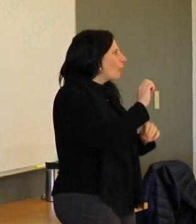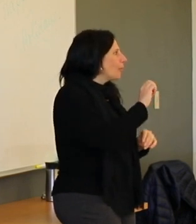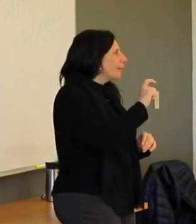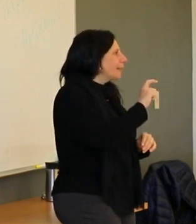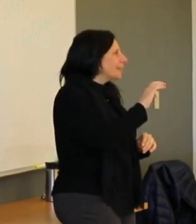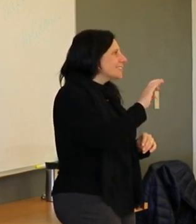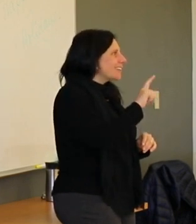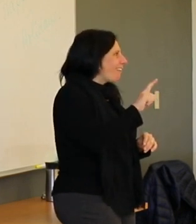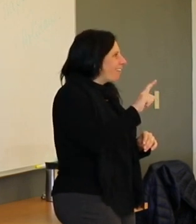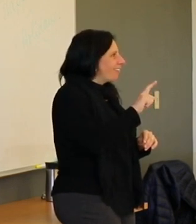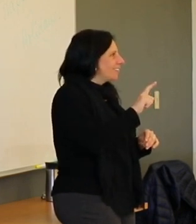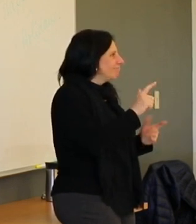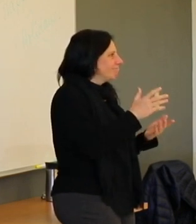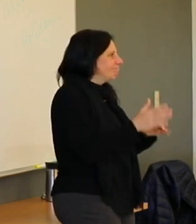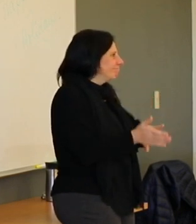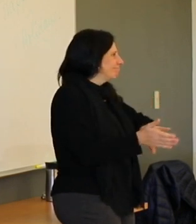It'll all be laid out in here for you.